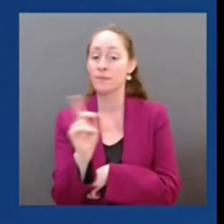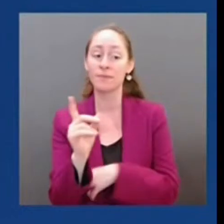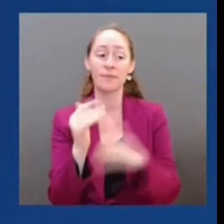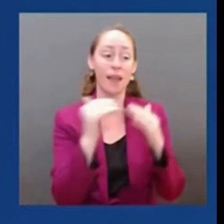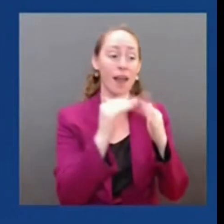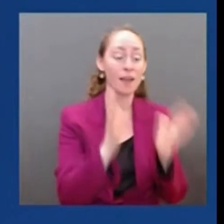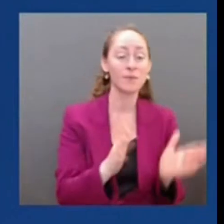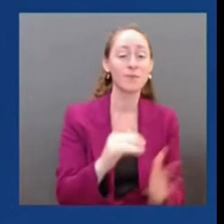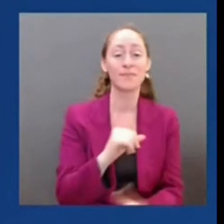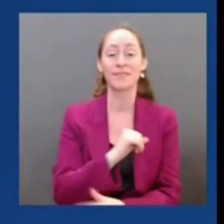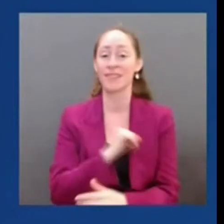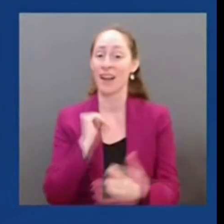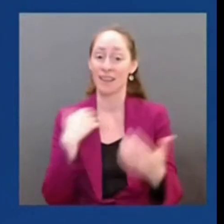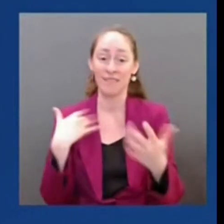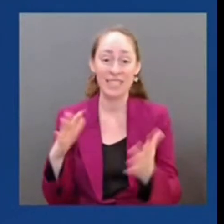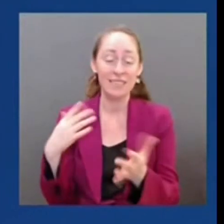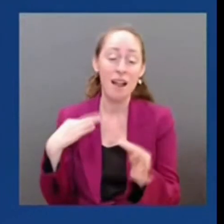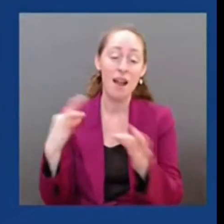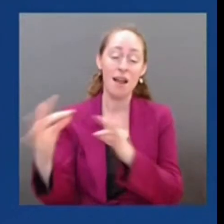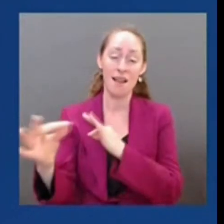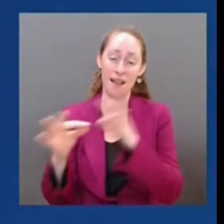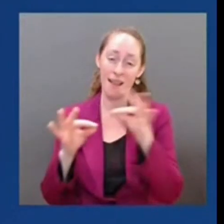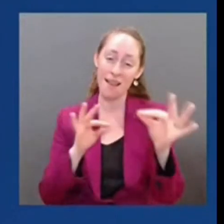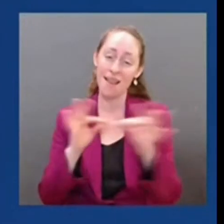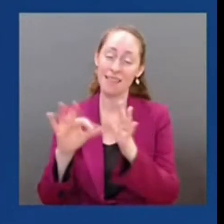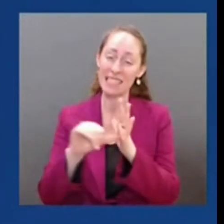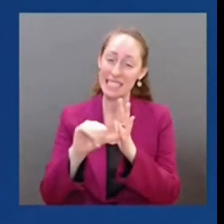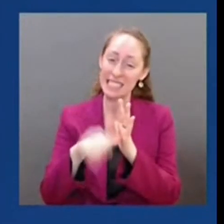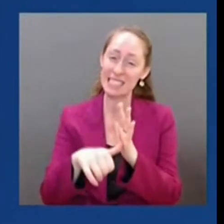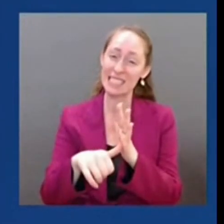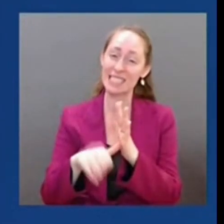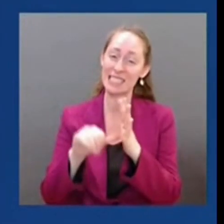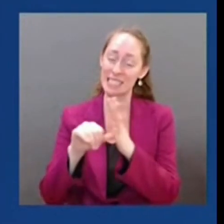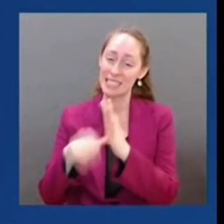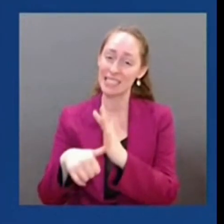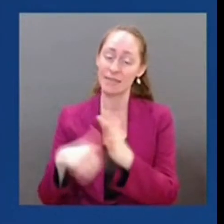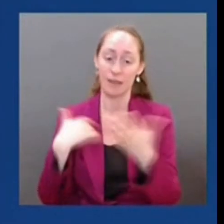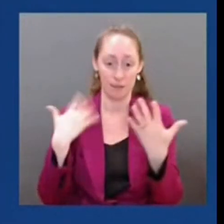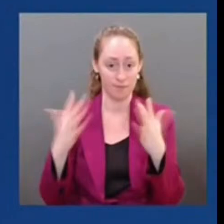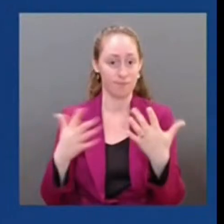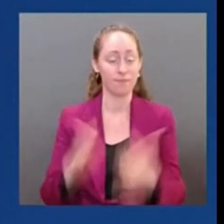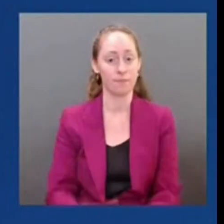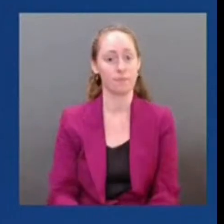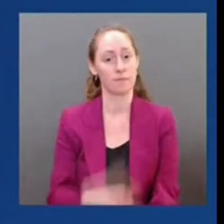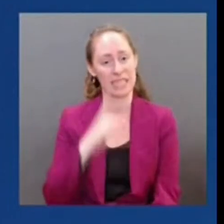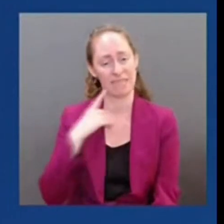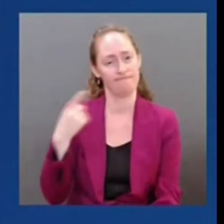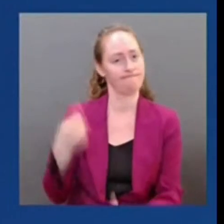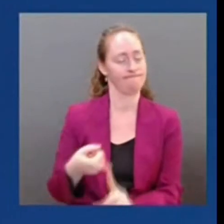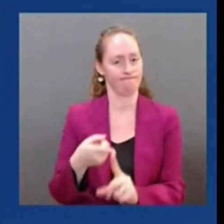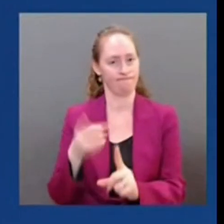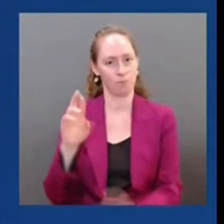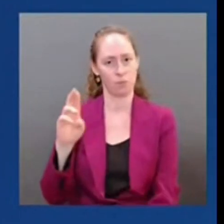MET WITH BOTH MEMBERS OF THE HOUSE AND SENATE, AND WHAT I'VE